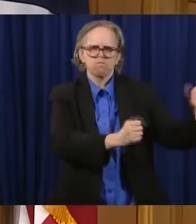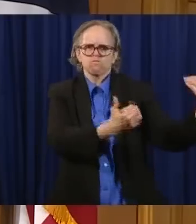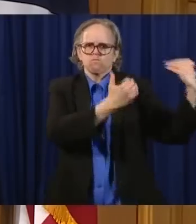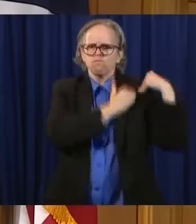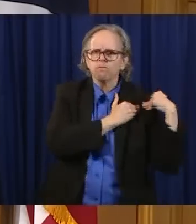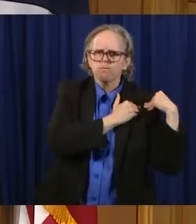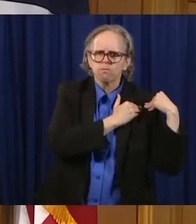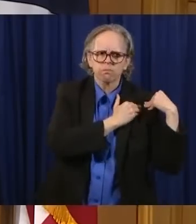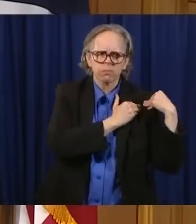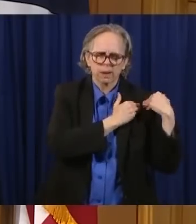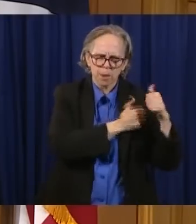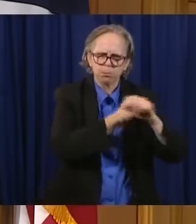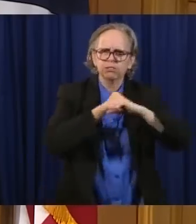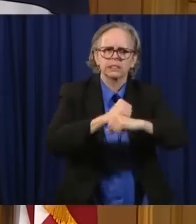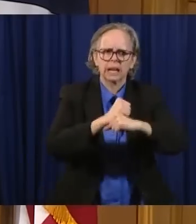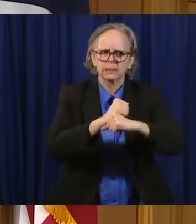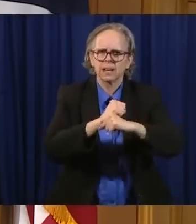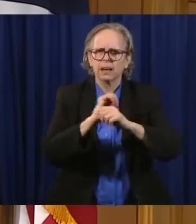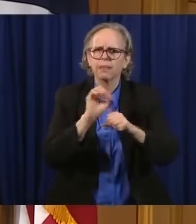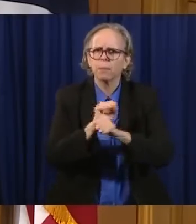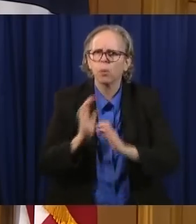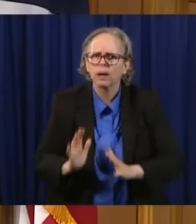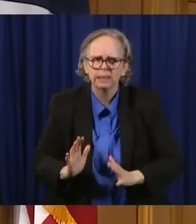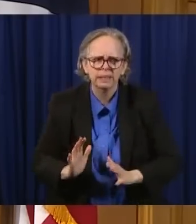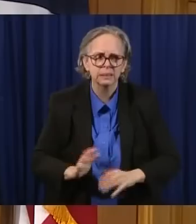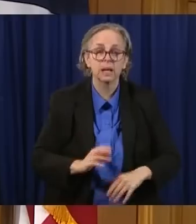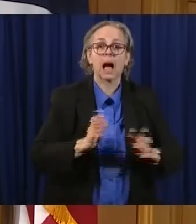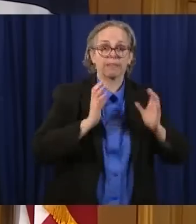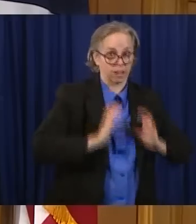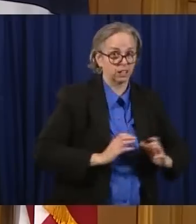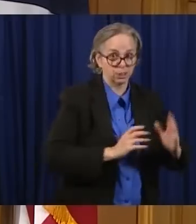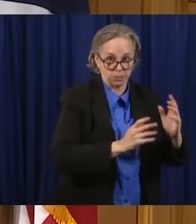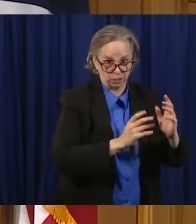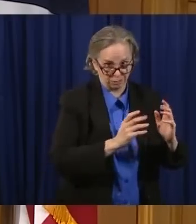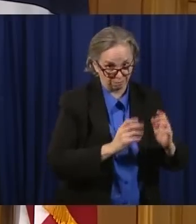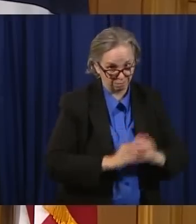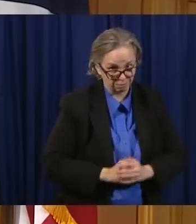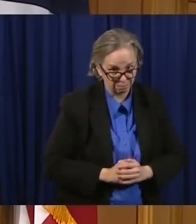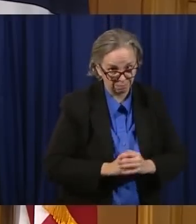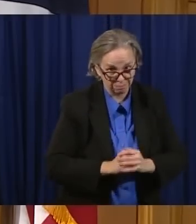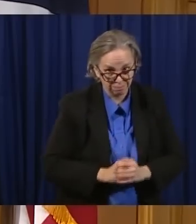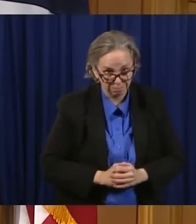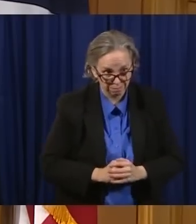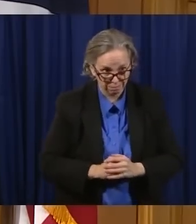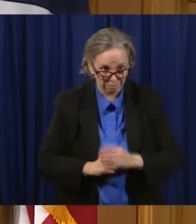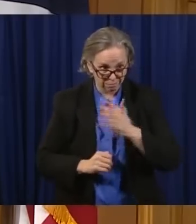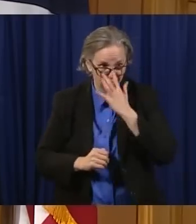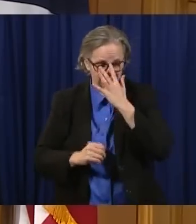AS MUCH AS HUMANLY POSSIBLE, AS MUCH AS HUMANLY POSSIBLE ASSURE